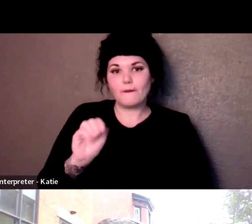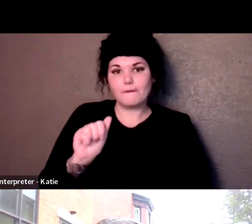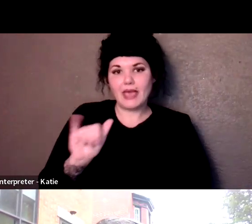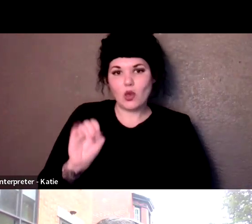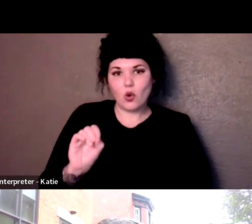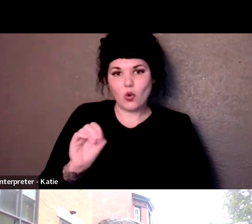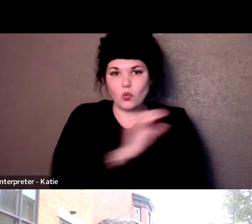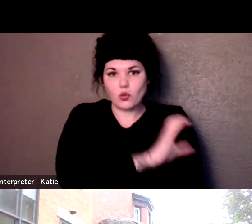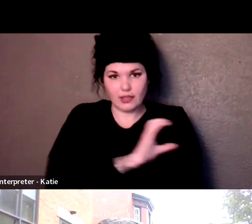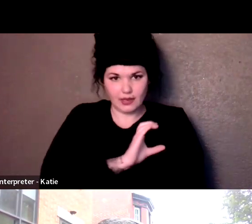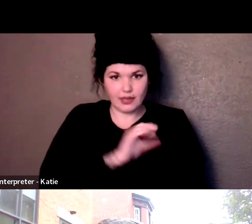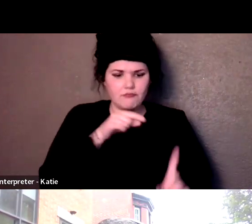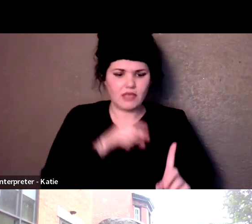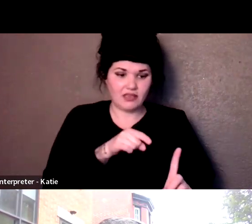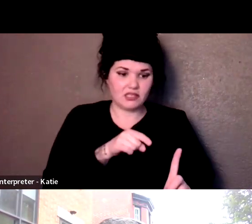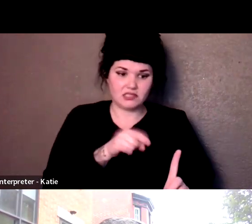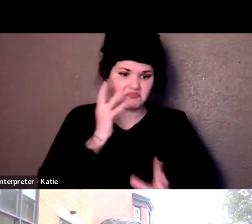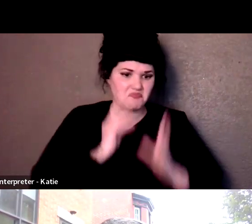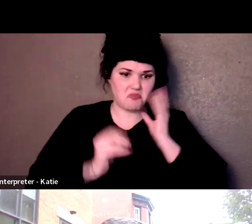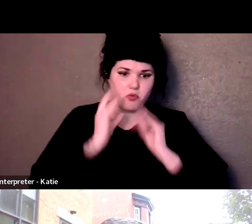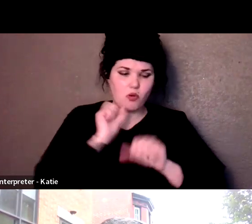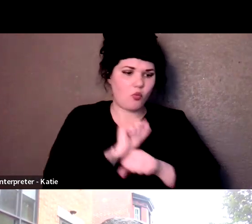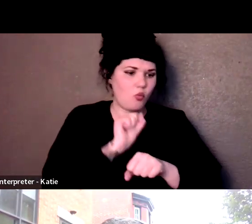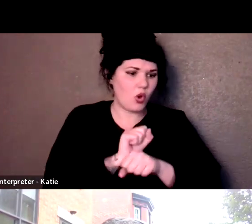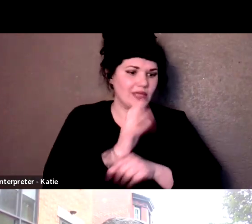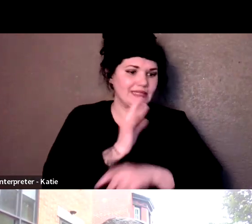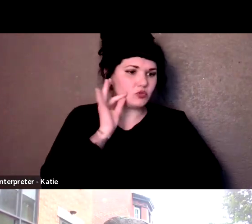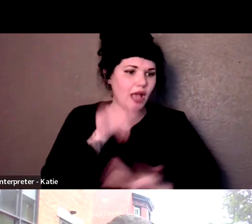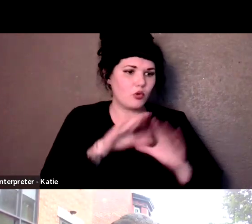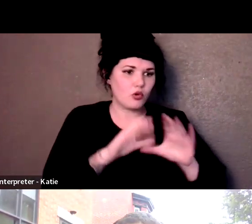in tribal communities and in rural communities throughout her career, and she's a guest on one